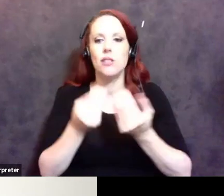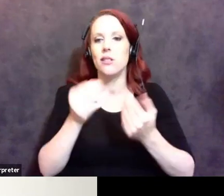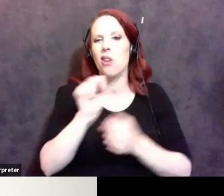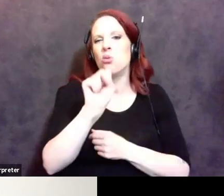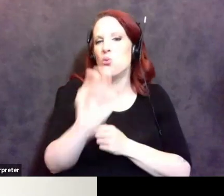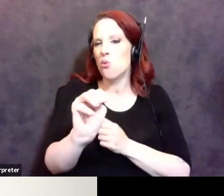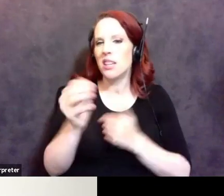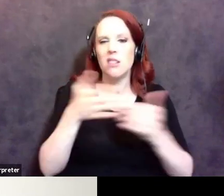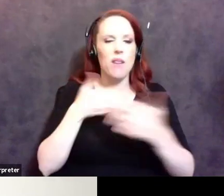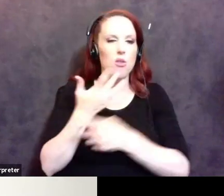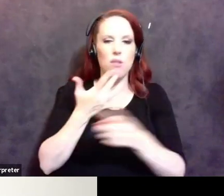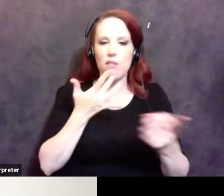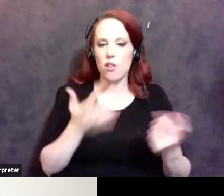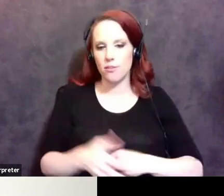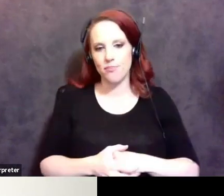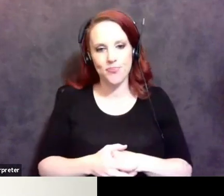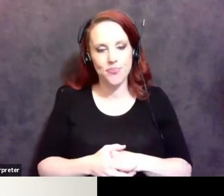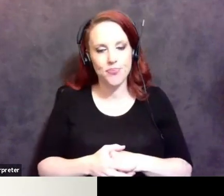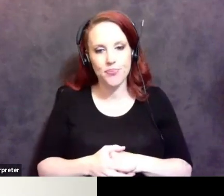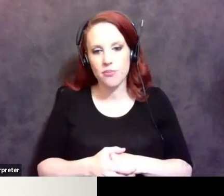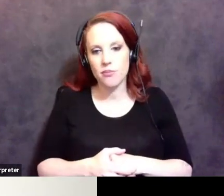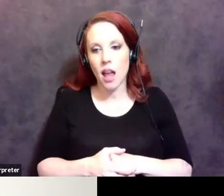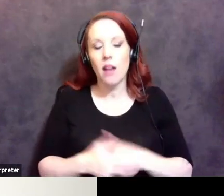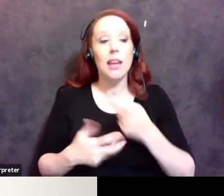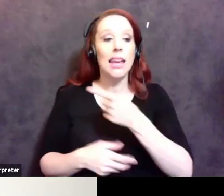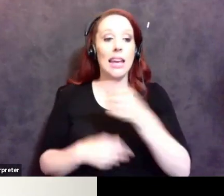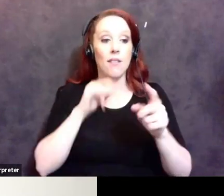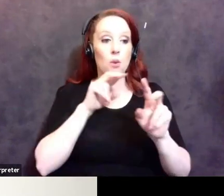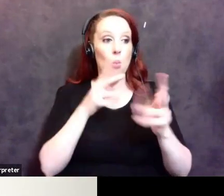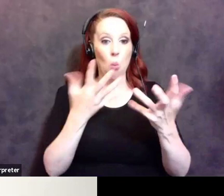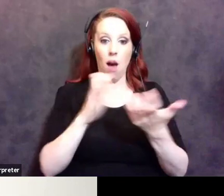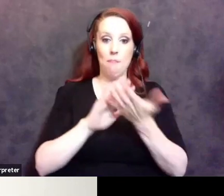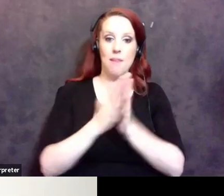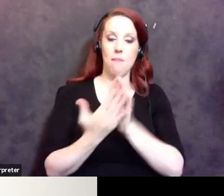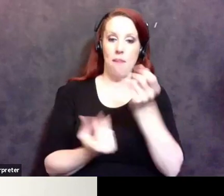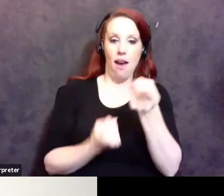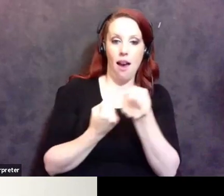you are most active on because for you to be an ally, if you are